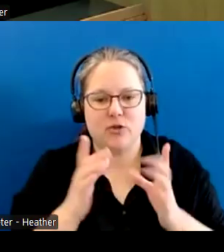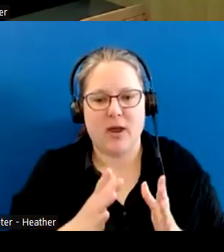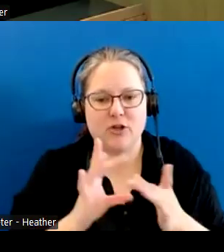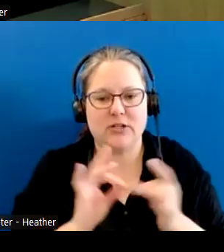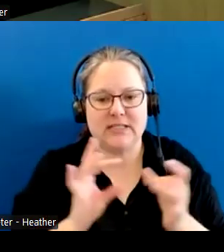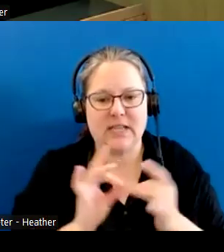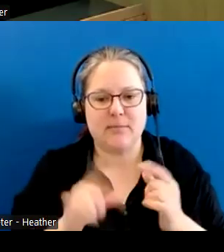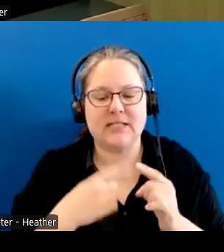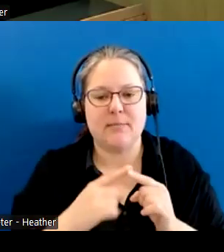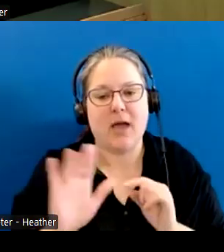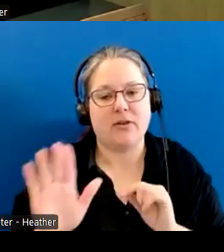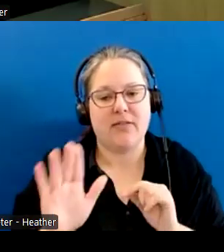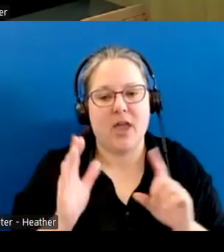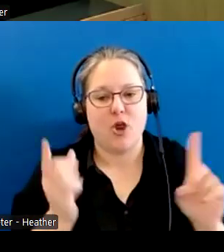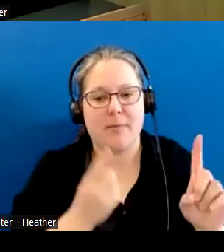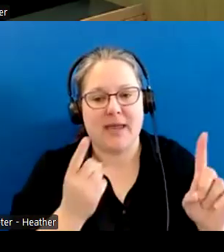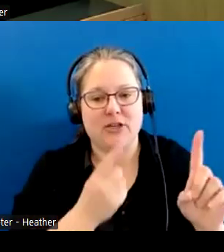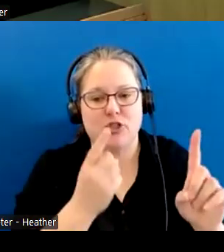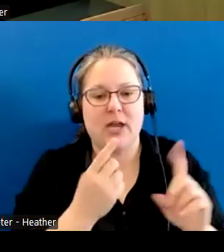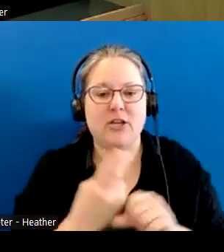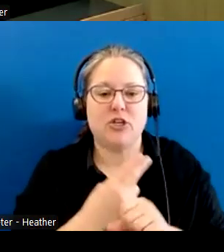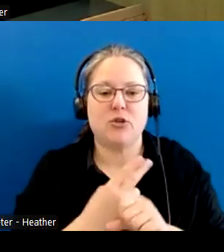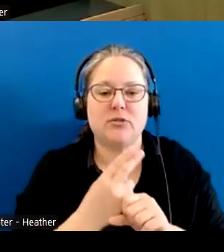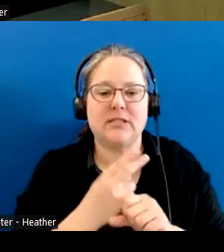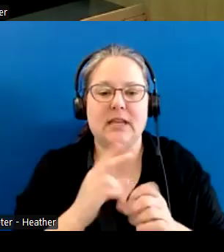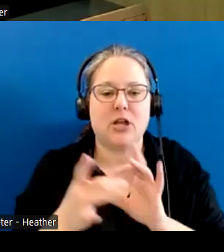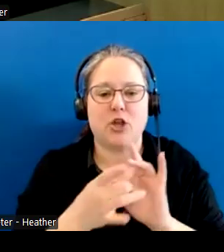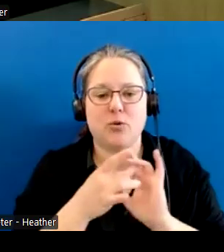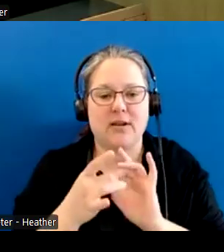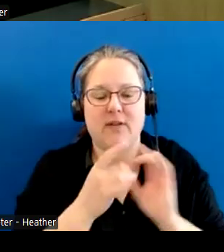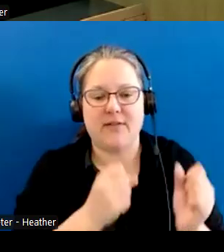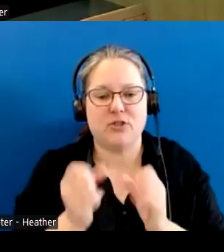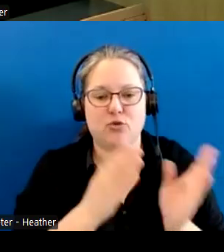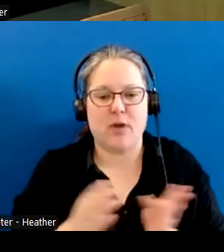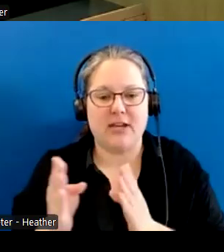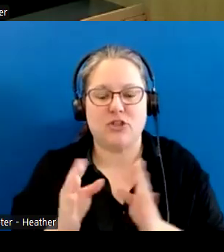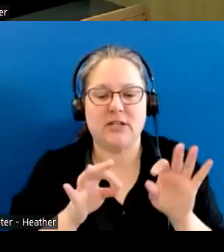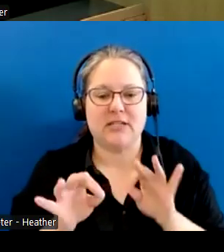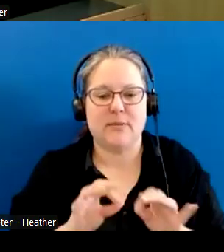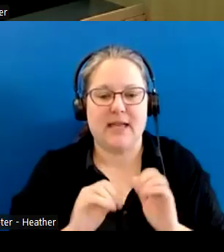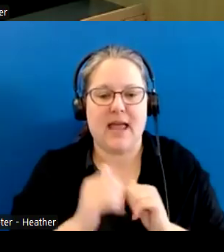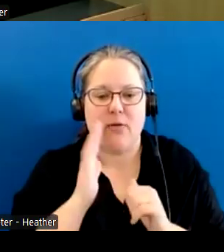um his mission uh using a unified strategy to explain how he wants to to fund research